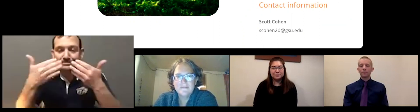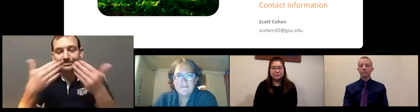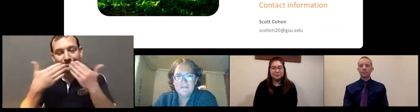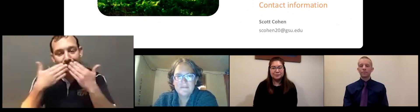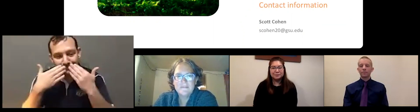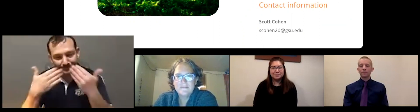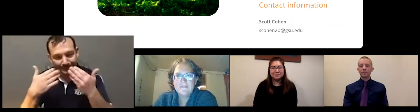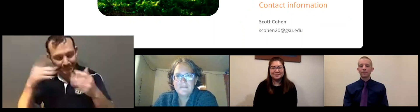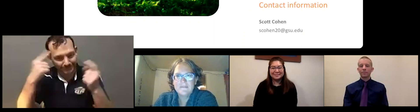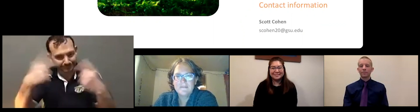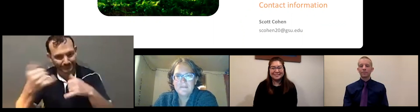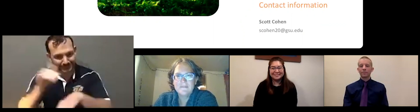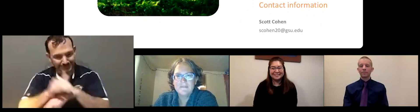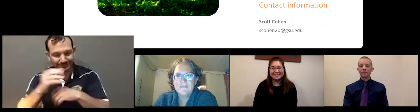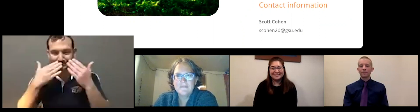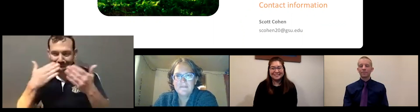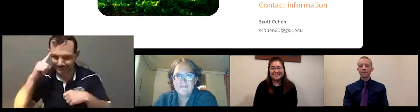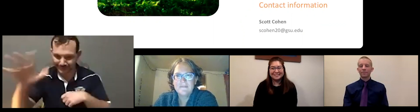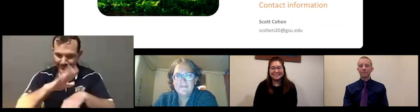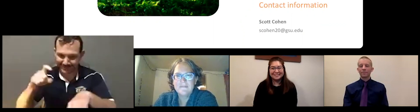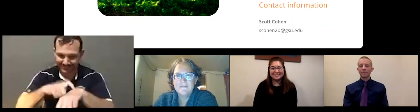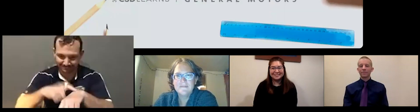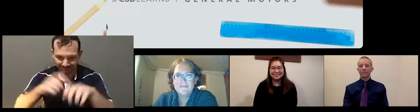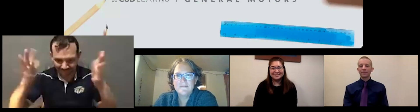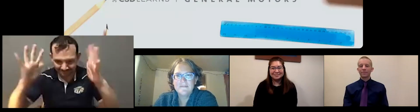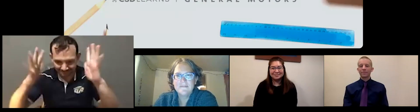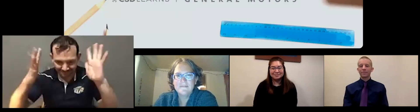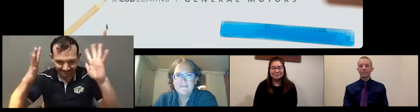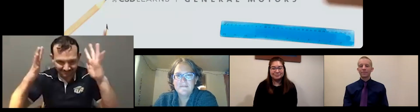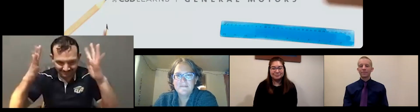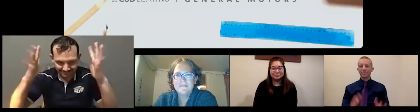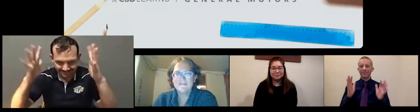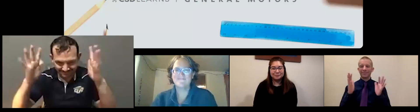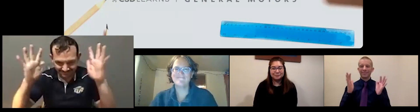Thank you for coming tonight and thank you for your time!